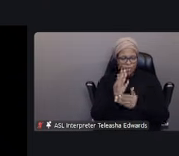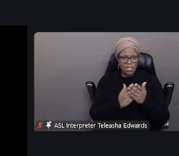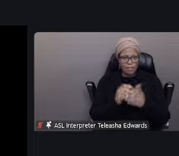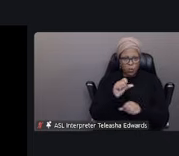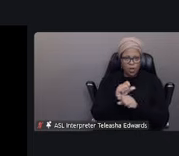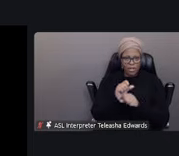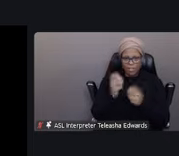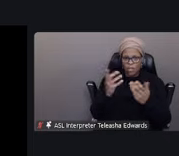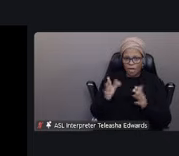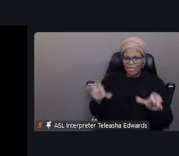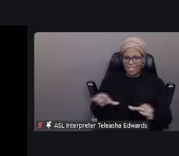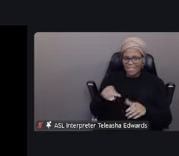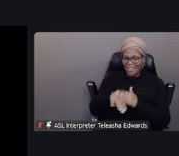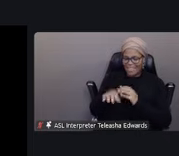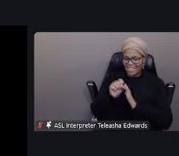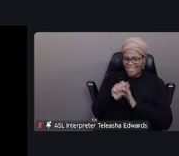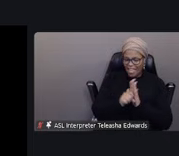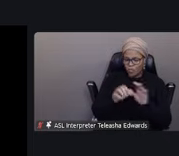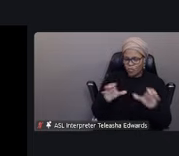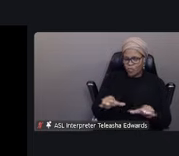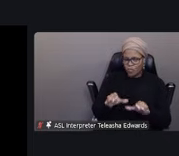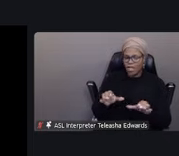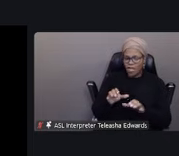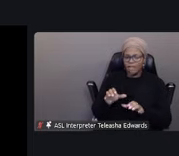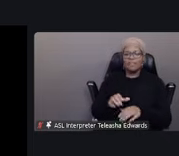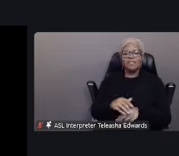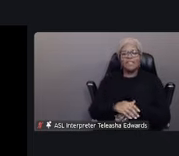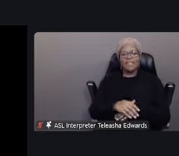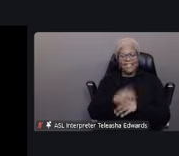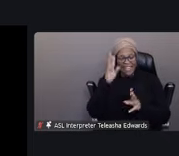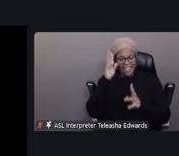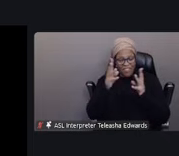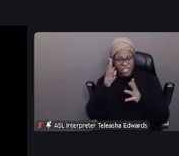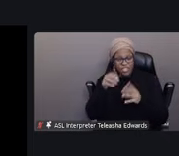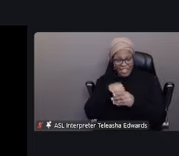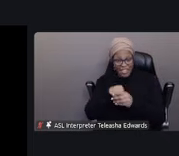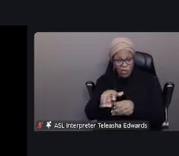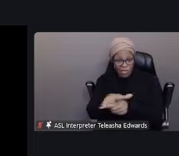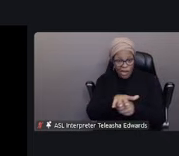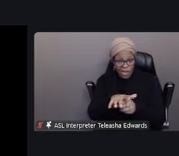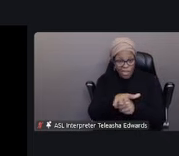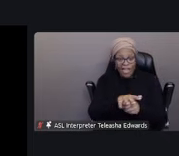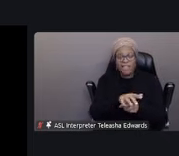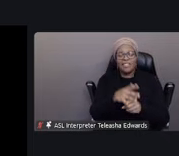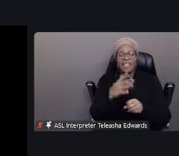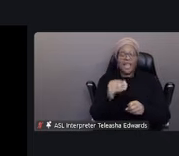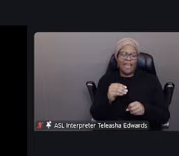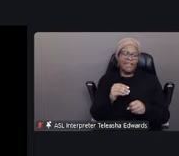uh the innovation in those spaces and leverage these funds to expand that work. So um the hubs